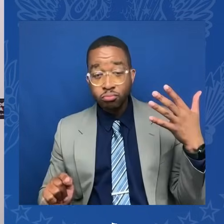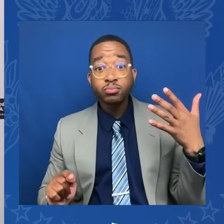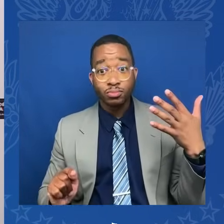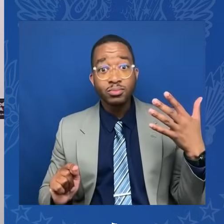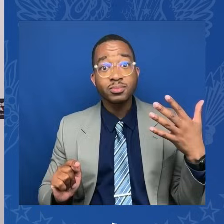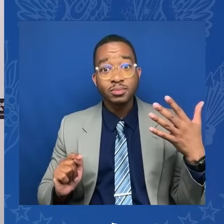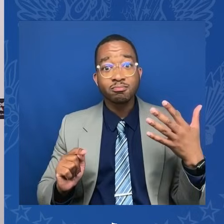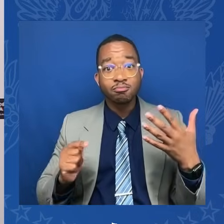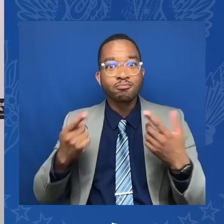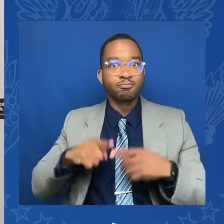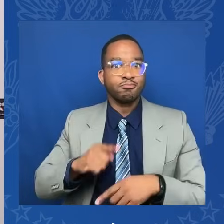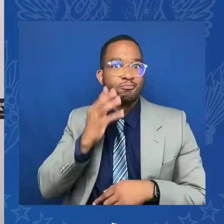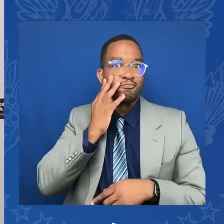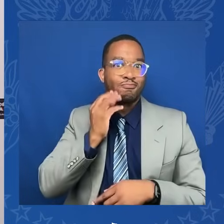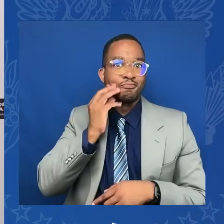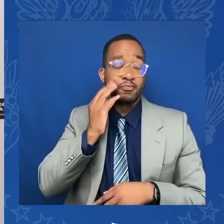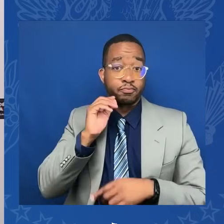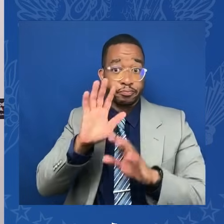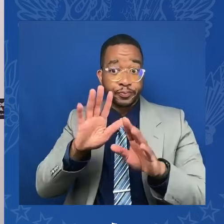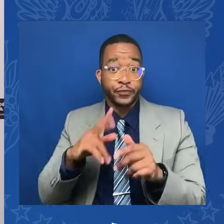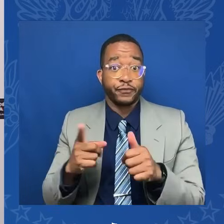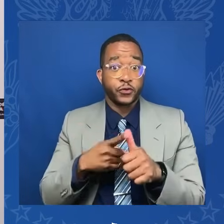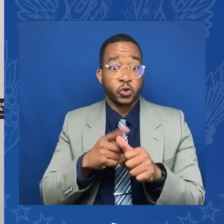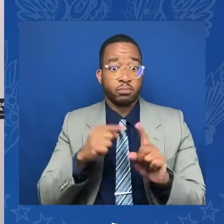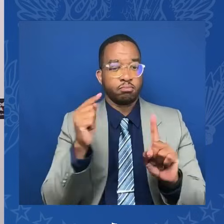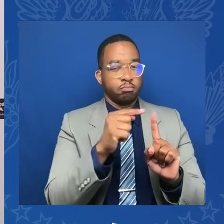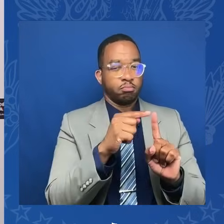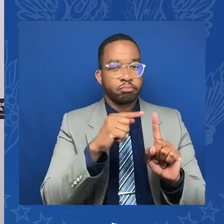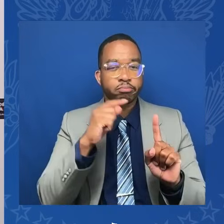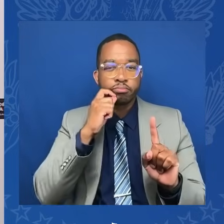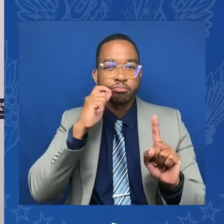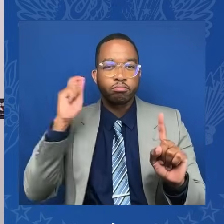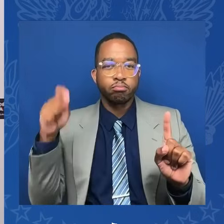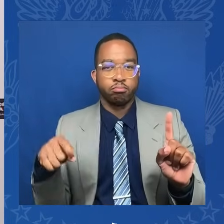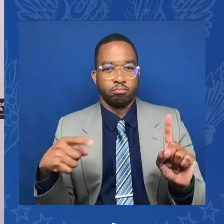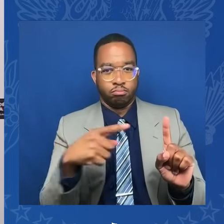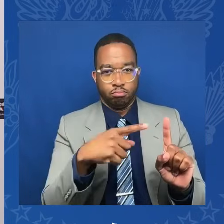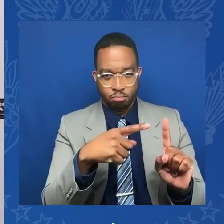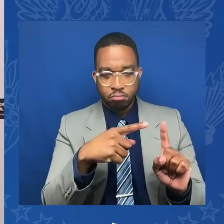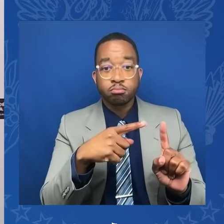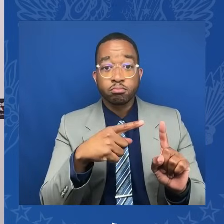Today in Ukraine, men and women are fighting with remarkable courage,